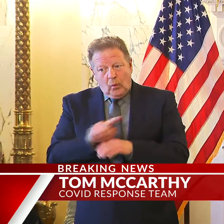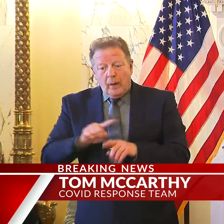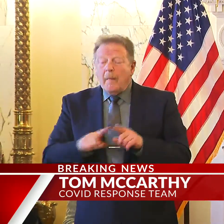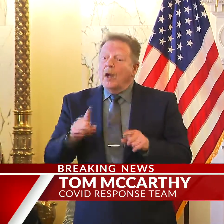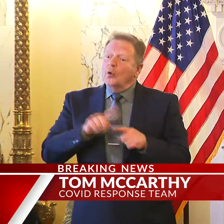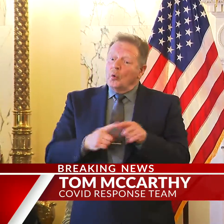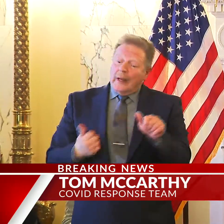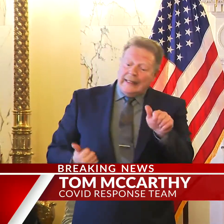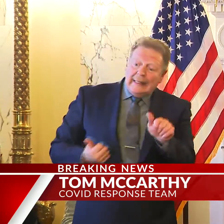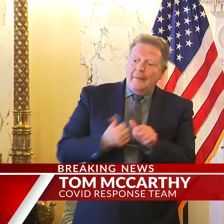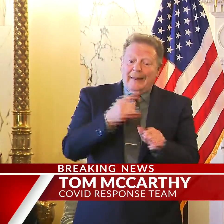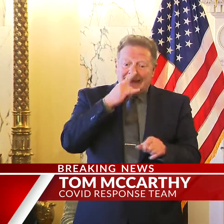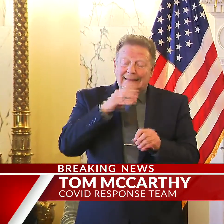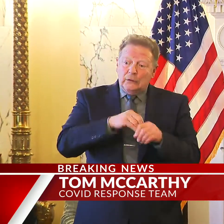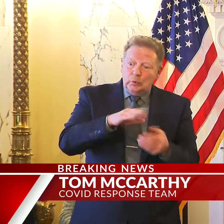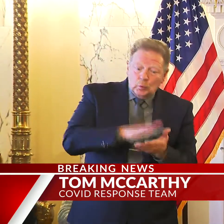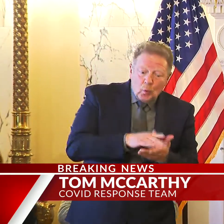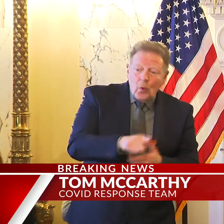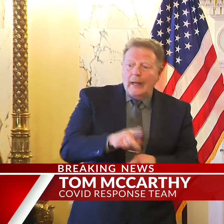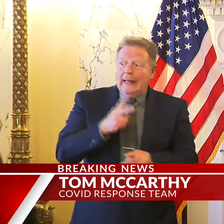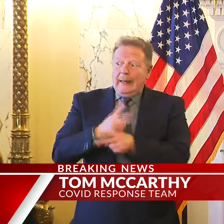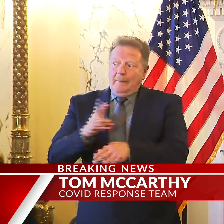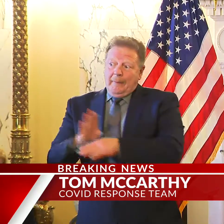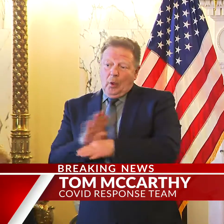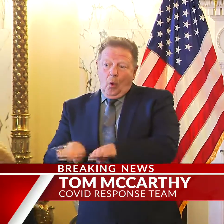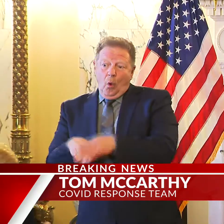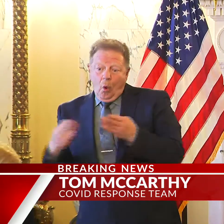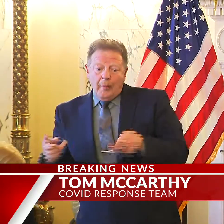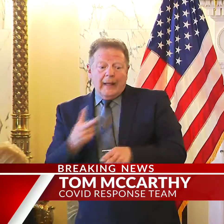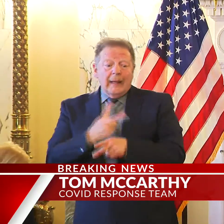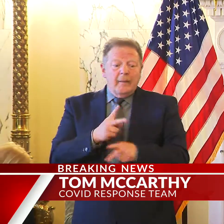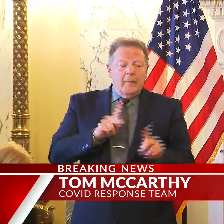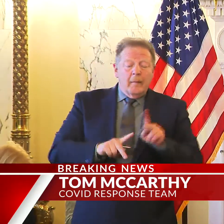WEEK. RIGHT NOW, FAR ABOVE WE EVER DID LAST YEAR, WHICH IS A CONSIDERABLE AMOUNT FOR STATE OF 1.0. 1 MILLION LOST IN